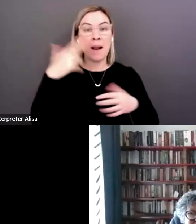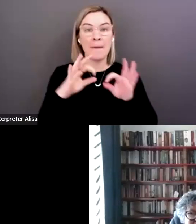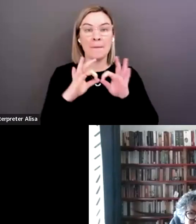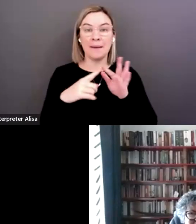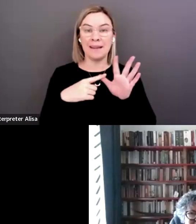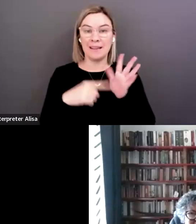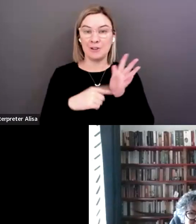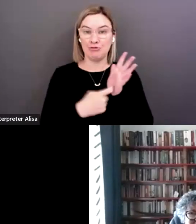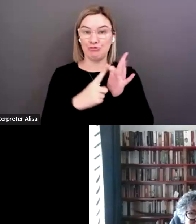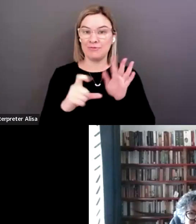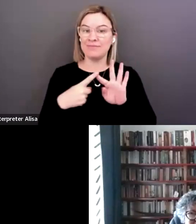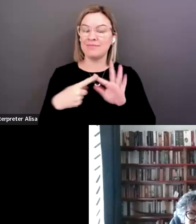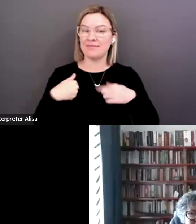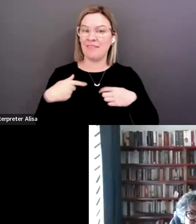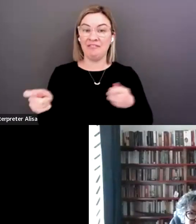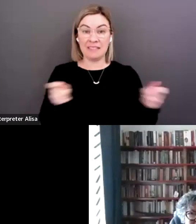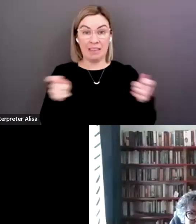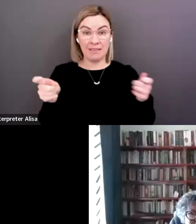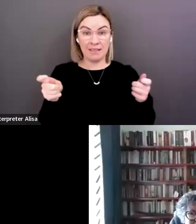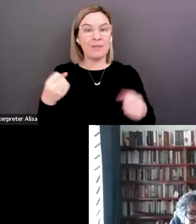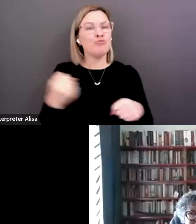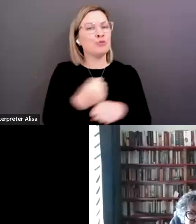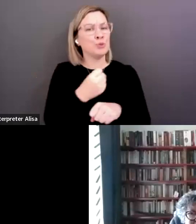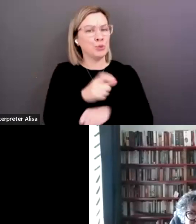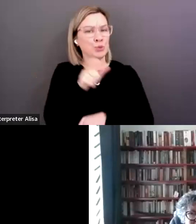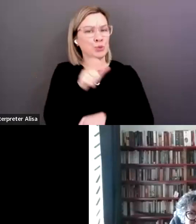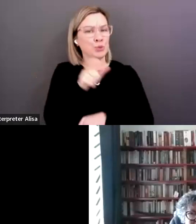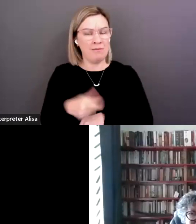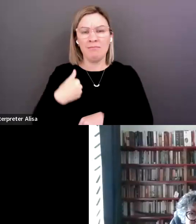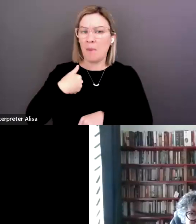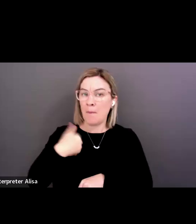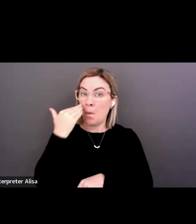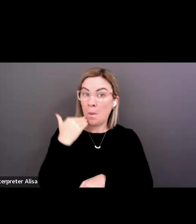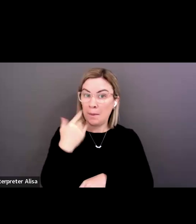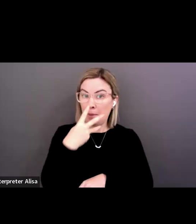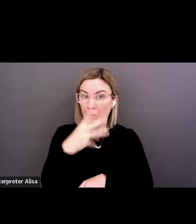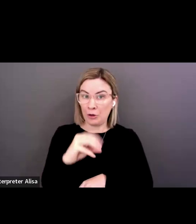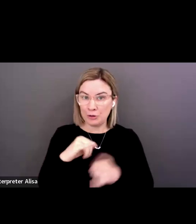Hello and welcome to this sustainability webinar offered